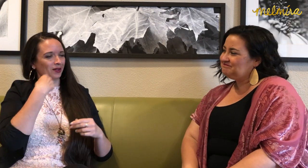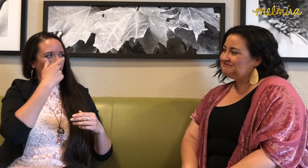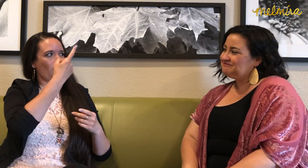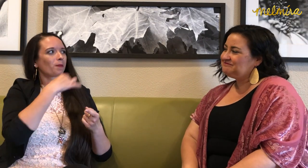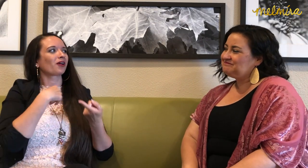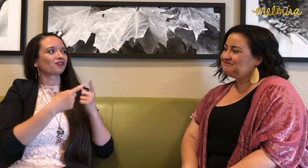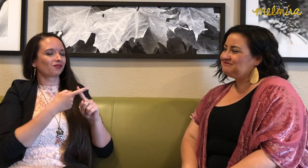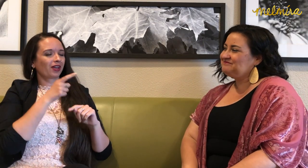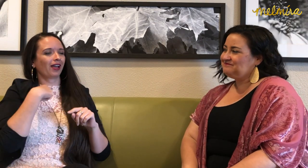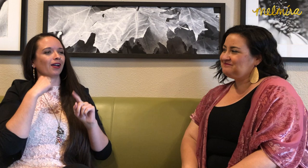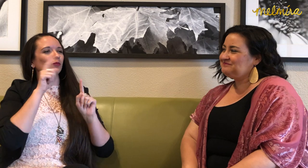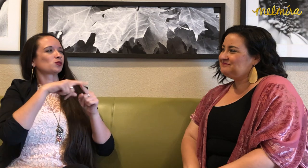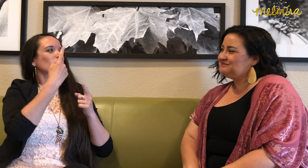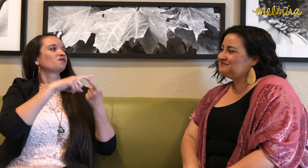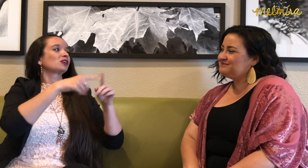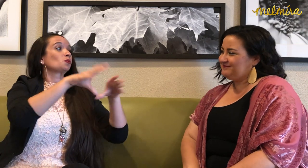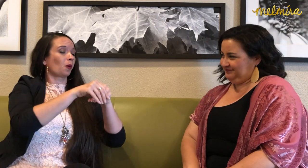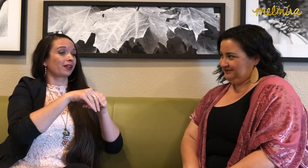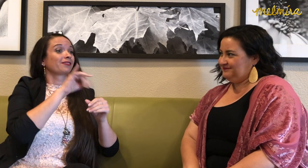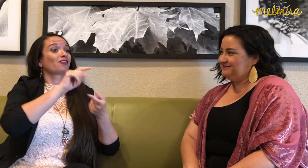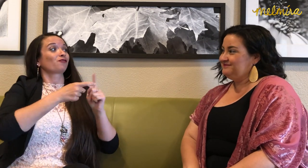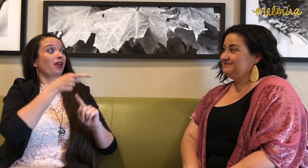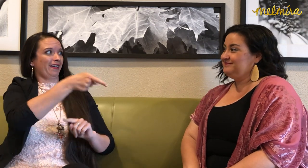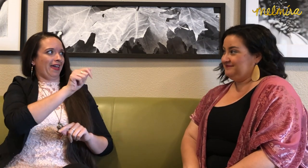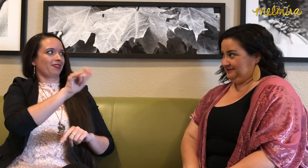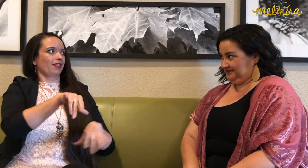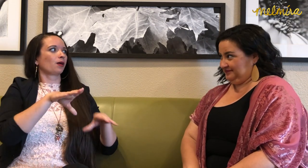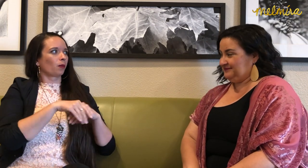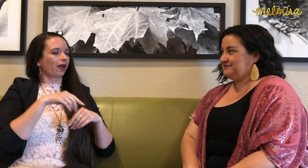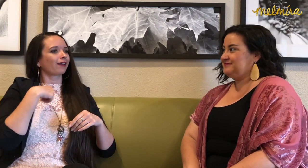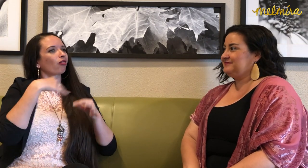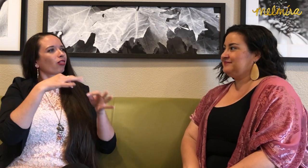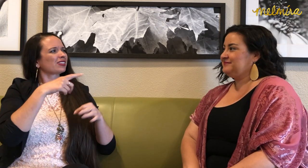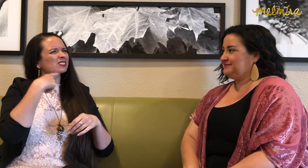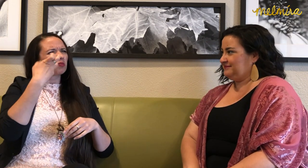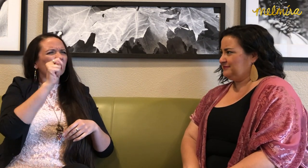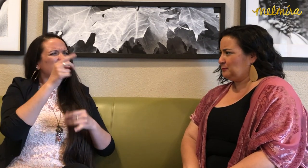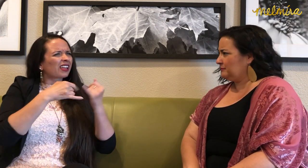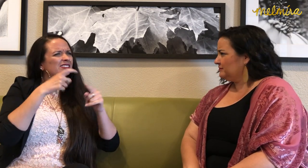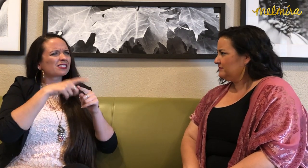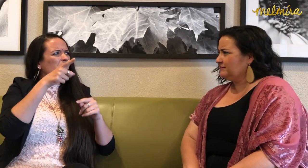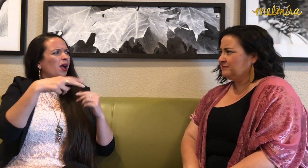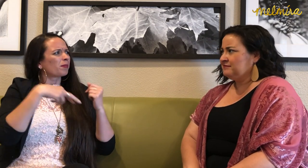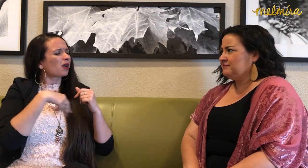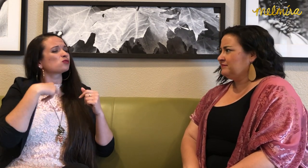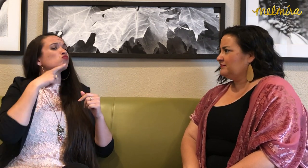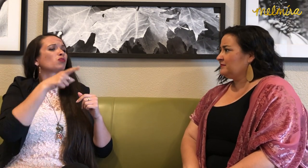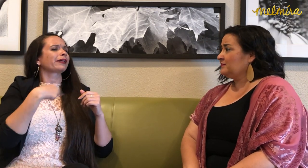Funny, I went to a friend's wedding and a friend was there. My friend asked me when I last cut my hair,